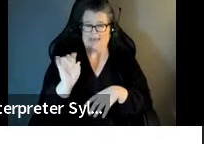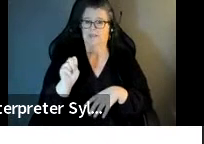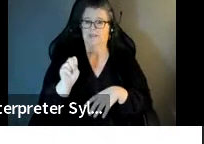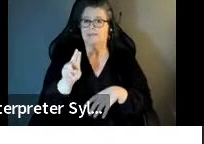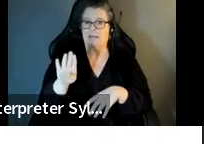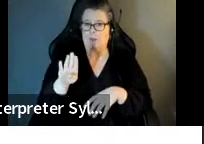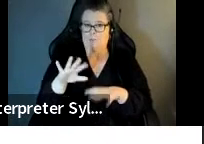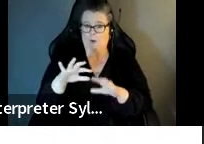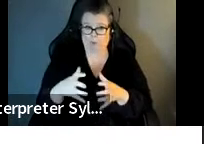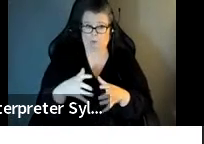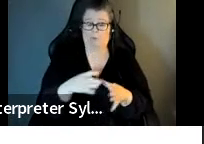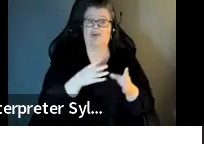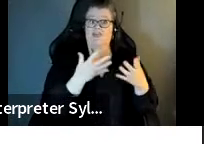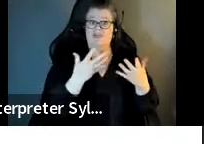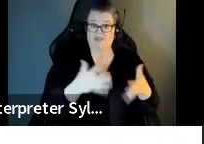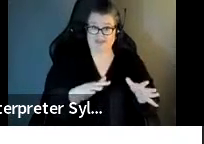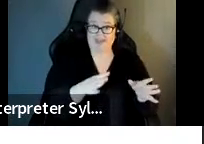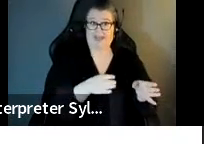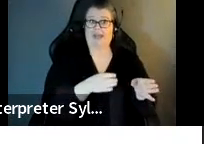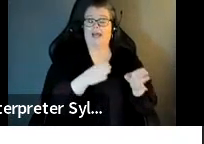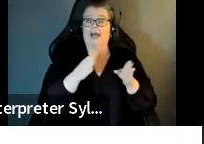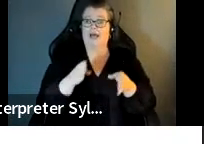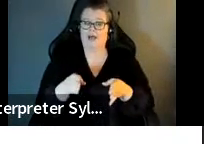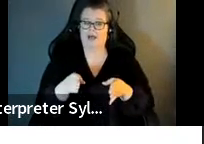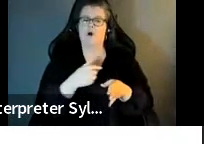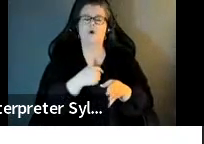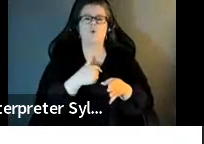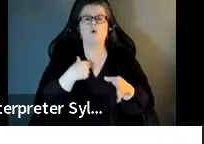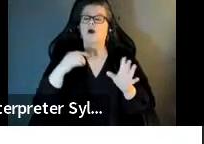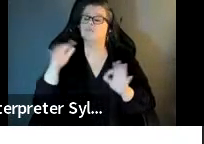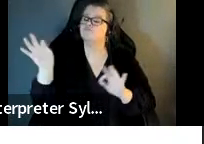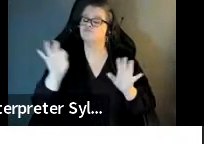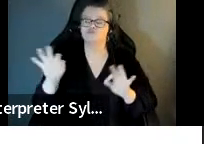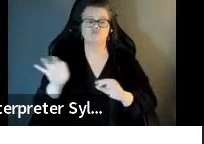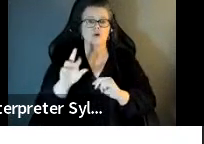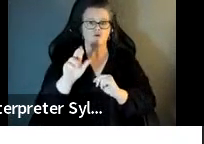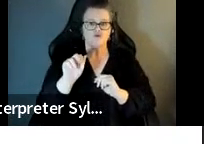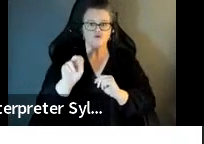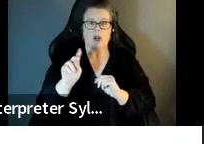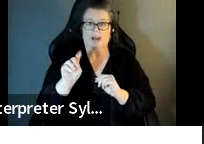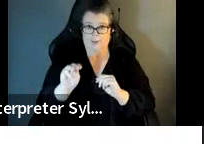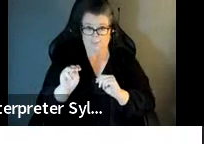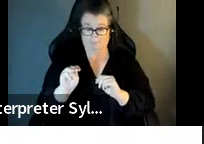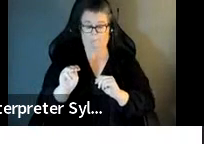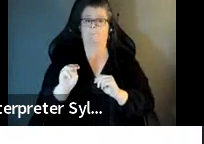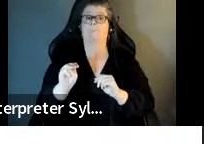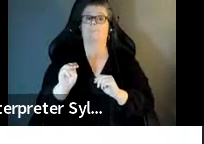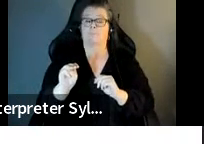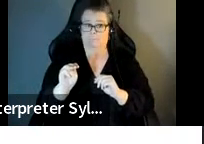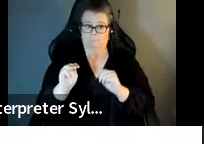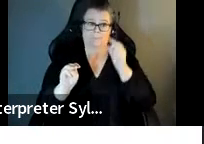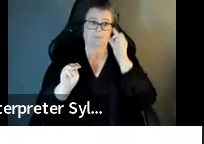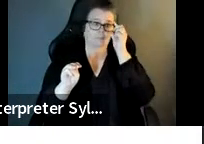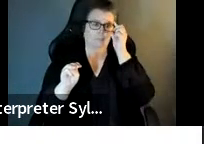The next step, we performed random selections with replacement from each of these subgroups,